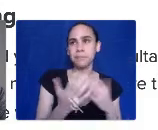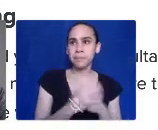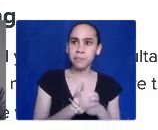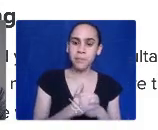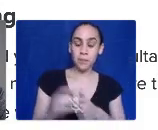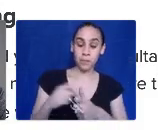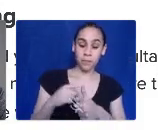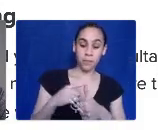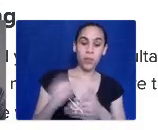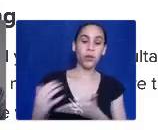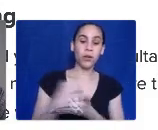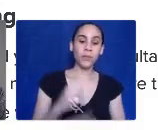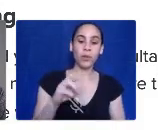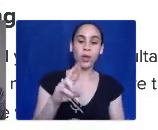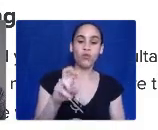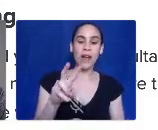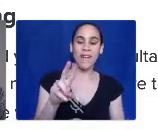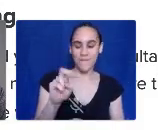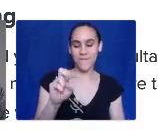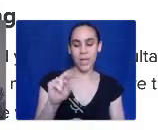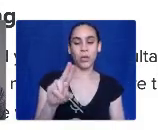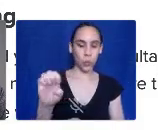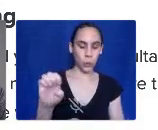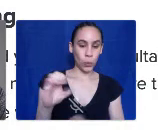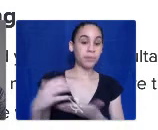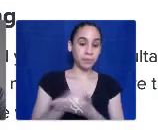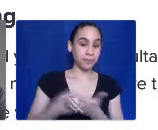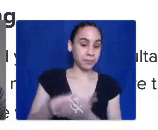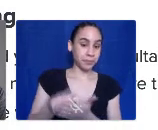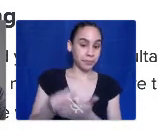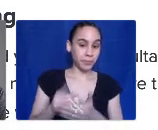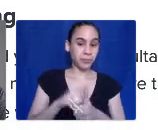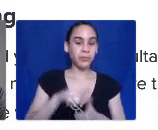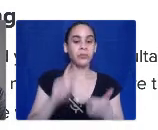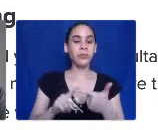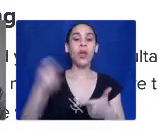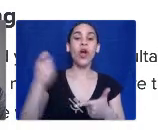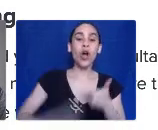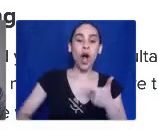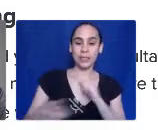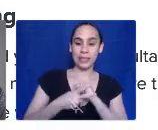revenue that's an easy one okay the next one is cost savings i save the money i save the company